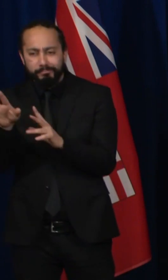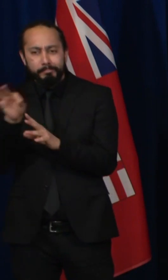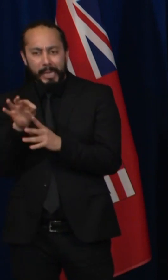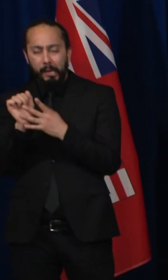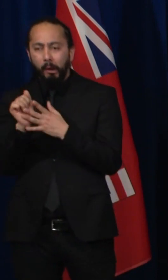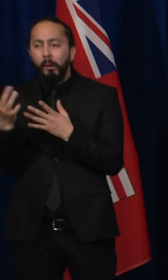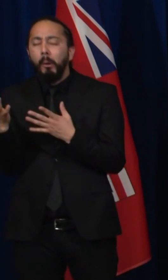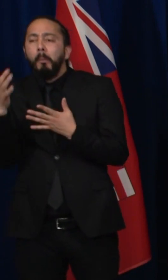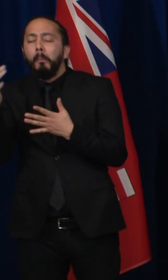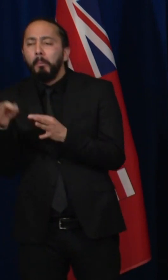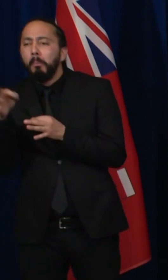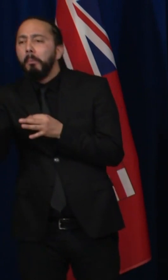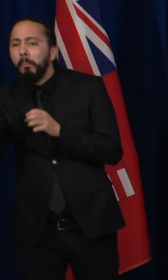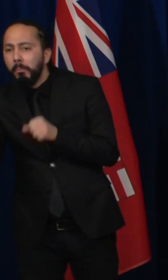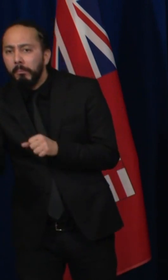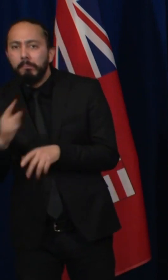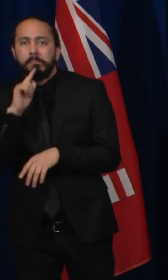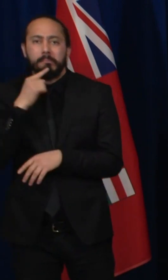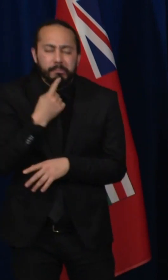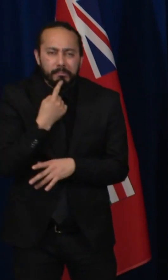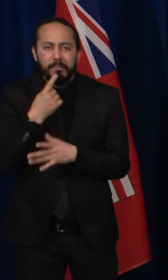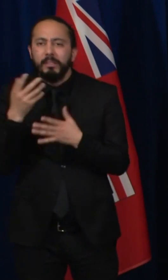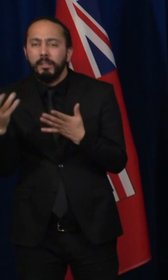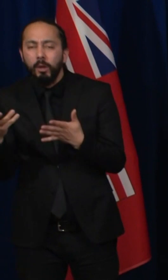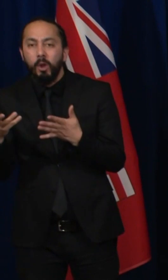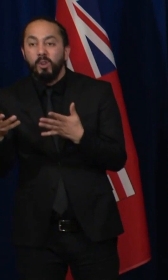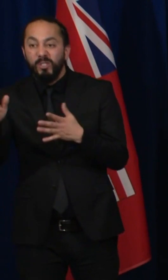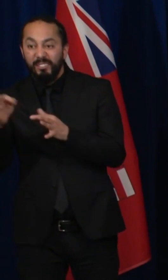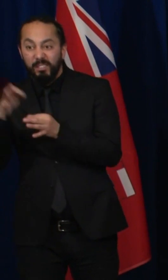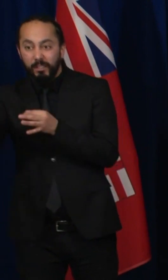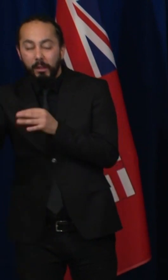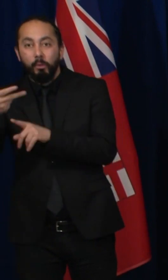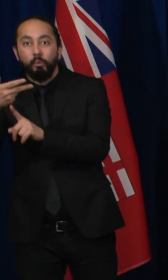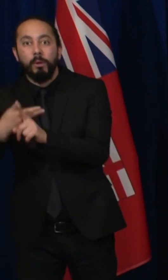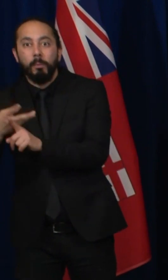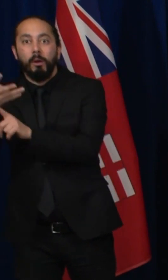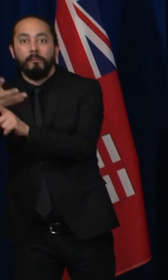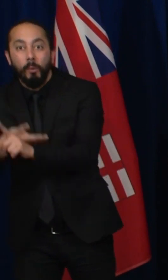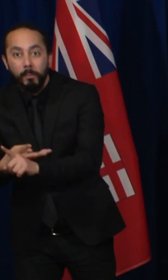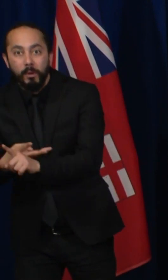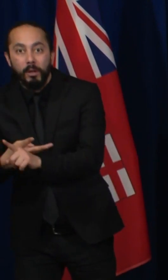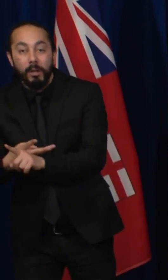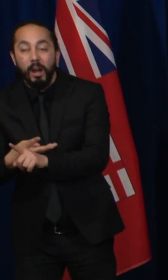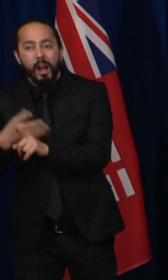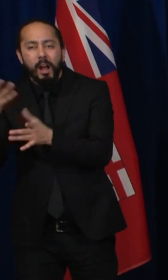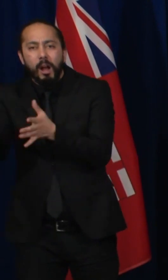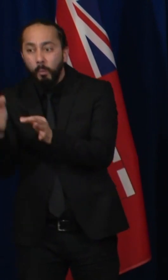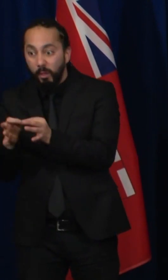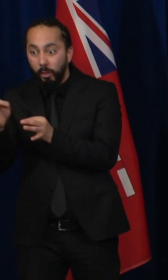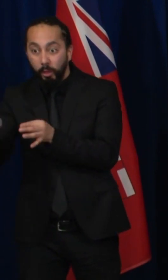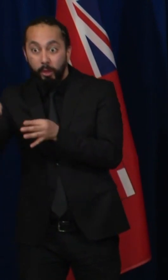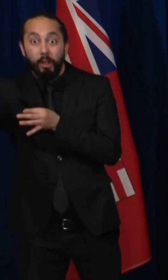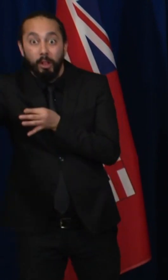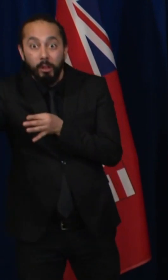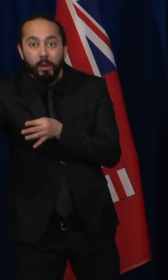considered elective unless the patients is in distress within the next three or four months. How long will these postpone postponements last?